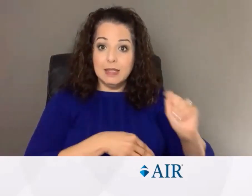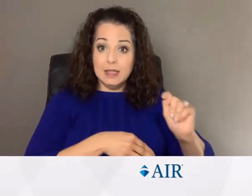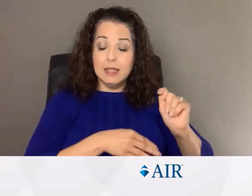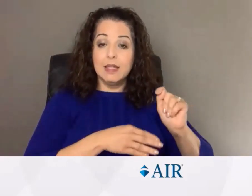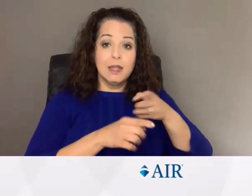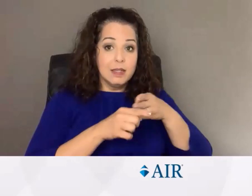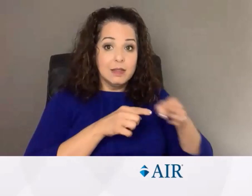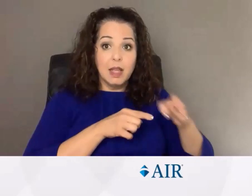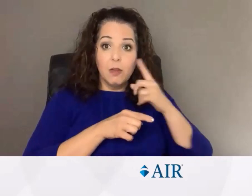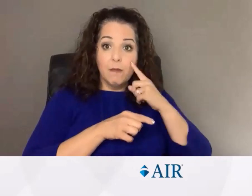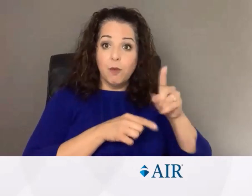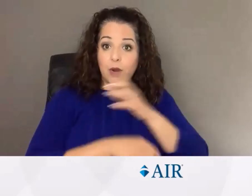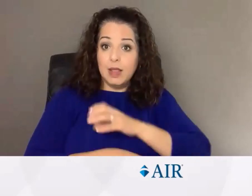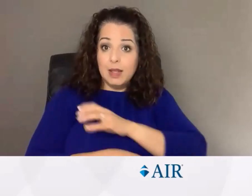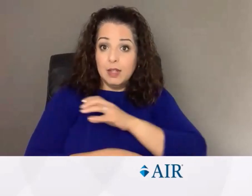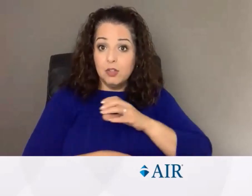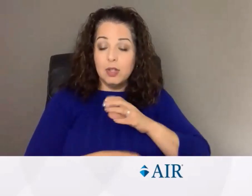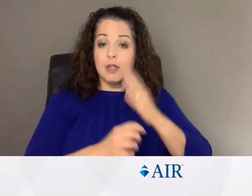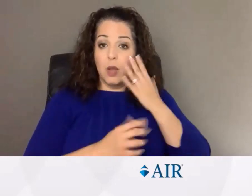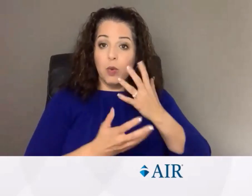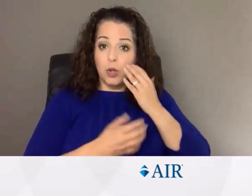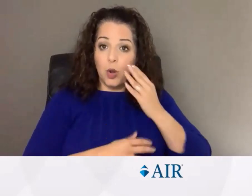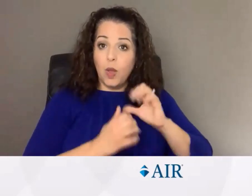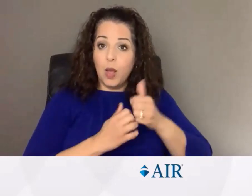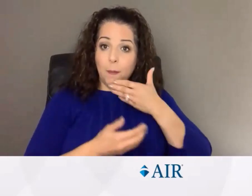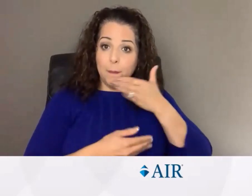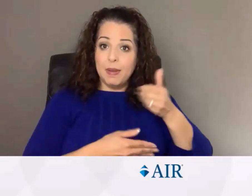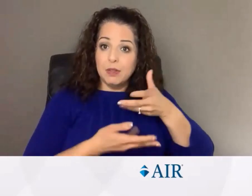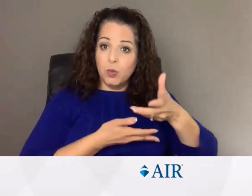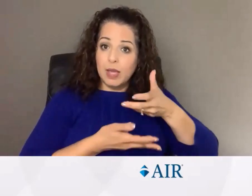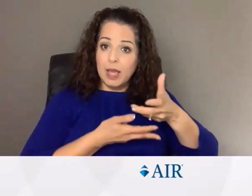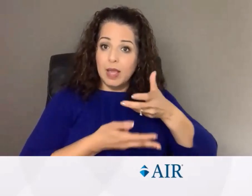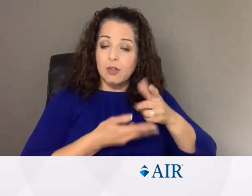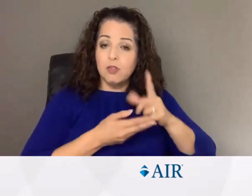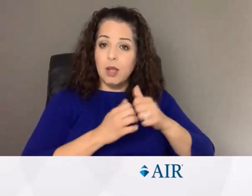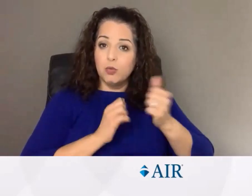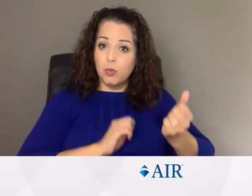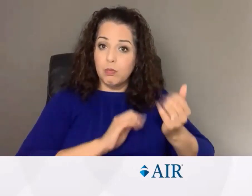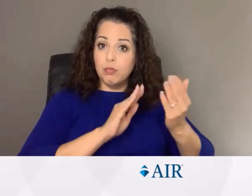I would like to know how best to engage and approach them, as many have limited time or interest.